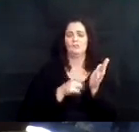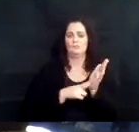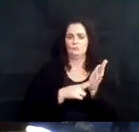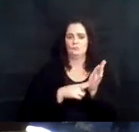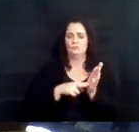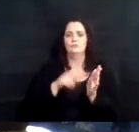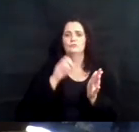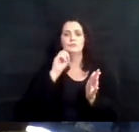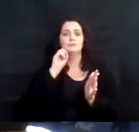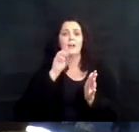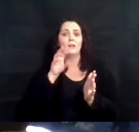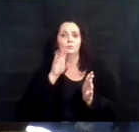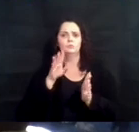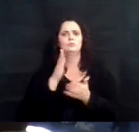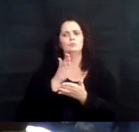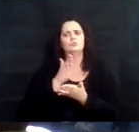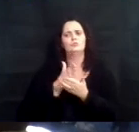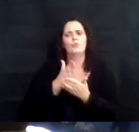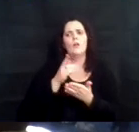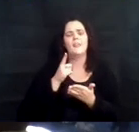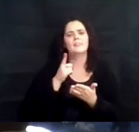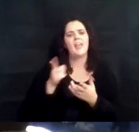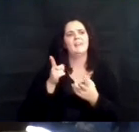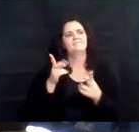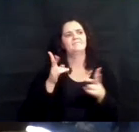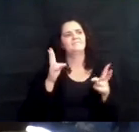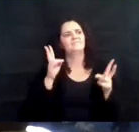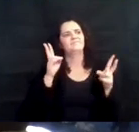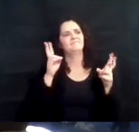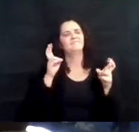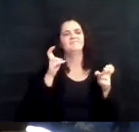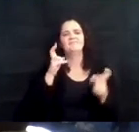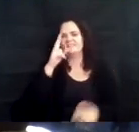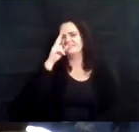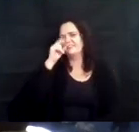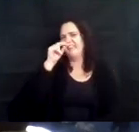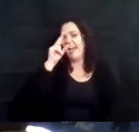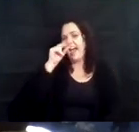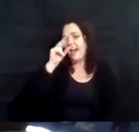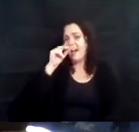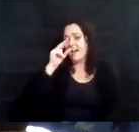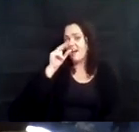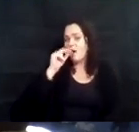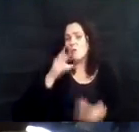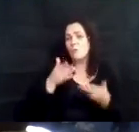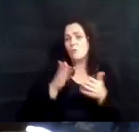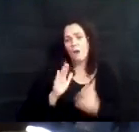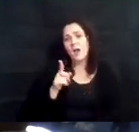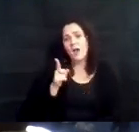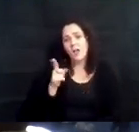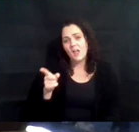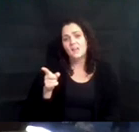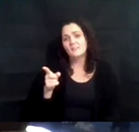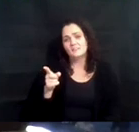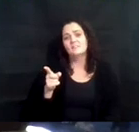when we think of it as a kind of filmic animated film of the 20th century and has become a professional discipline you know right down South Bank where I teach